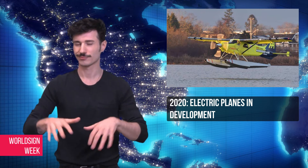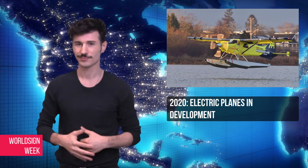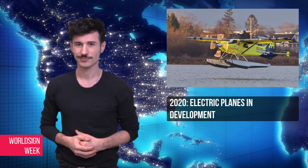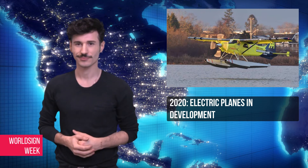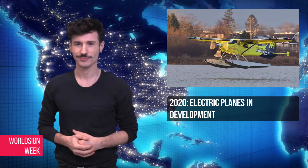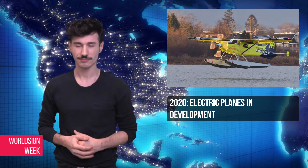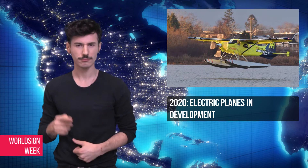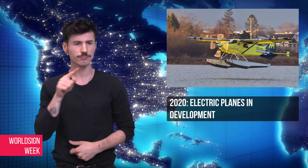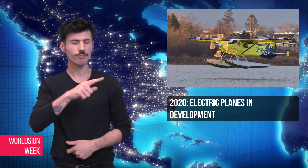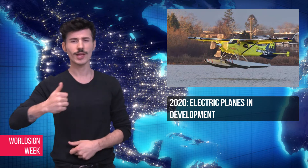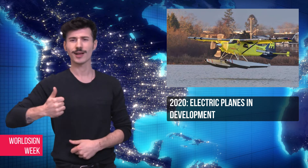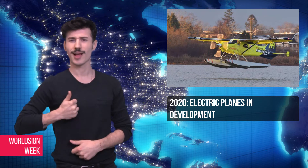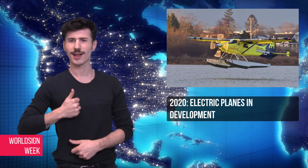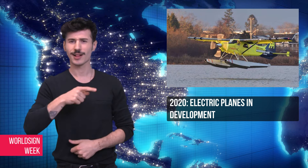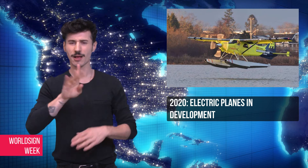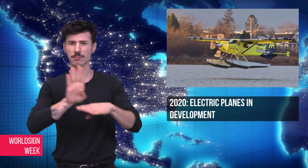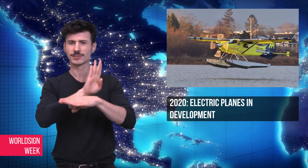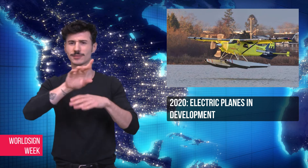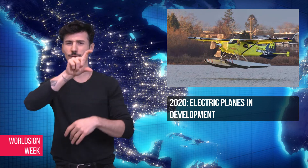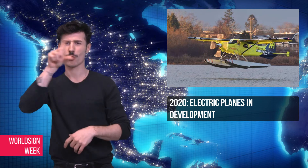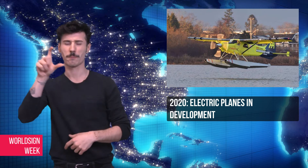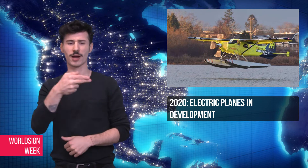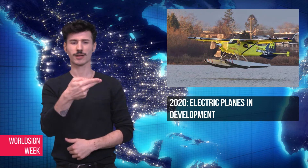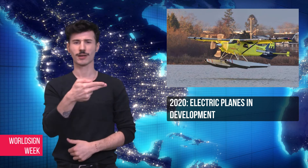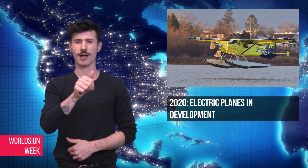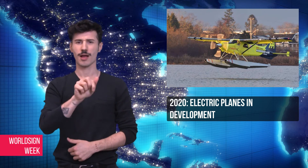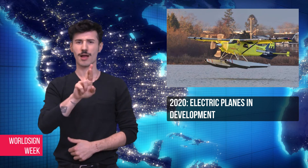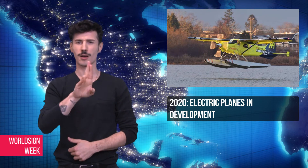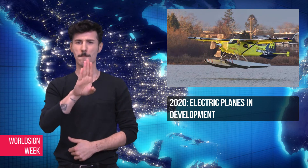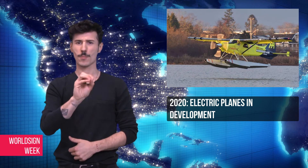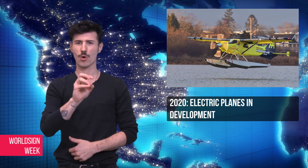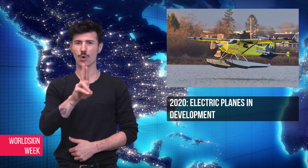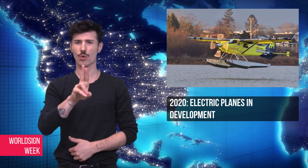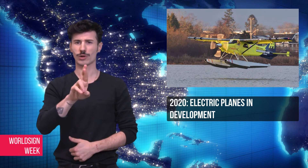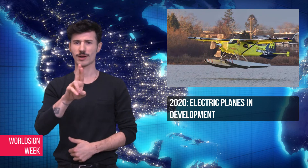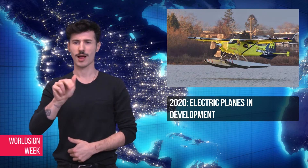Harbour Air, based in Canada successfully